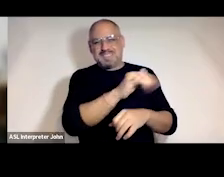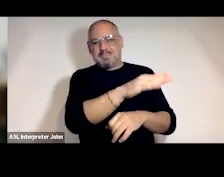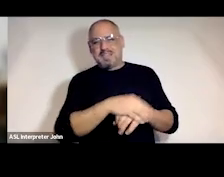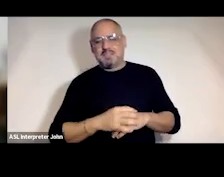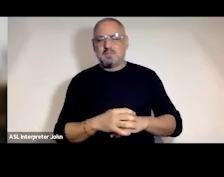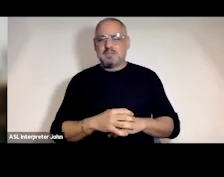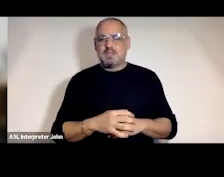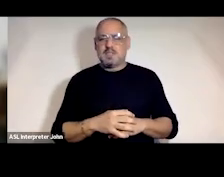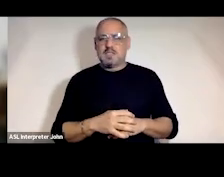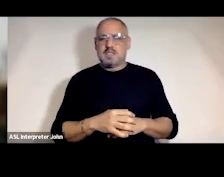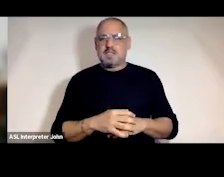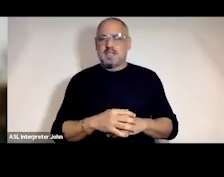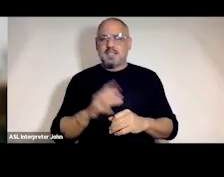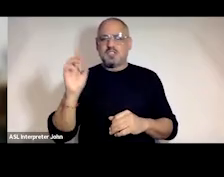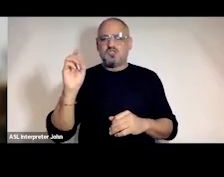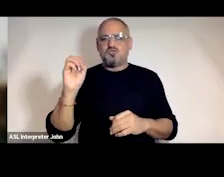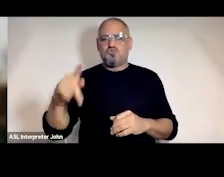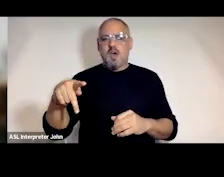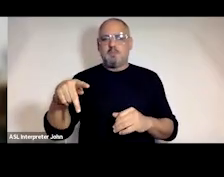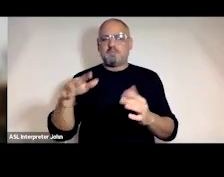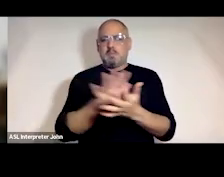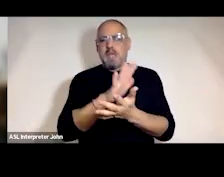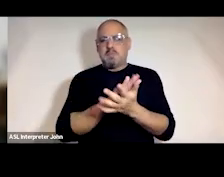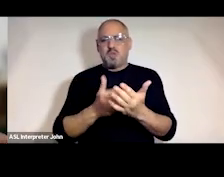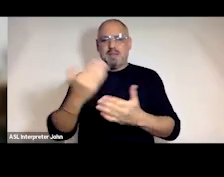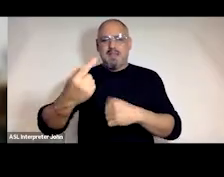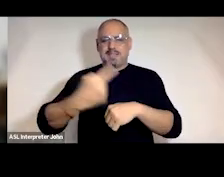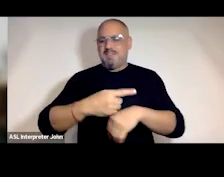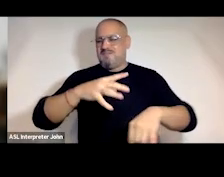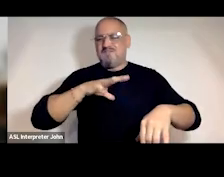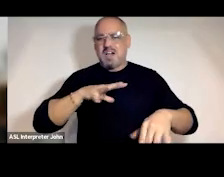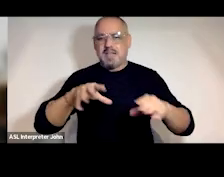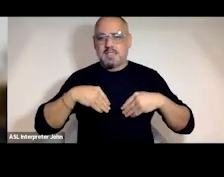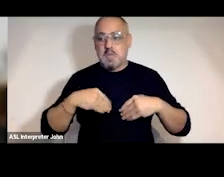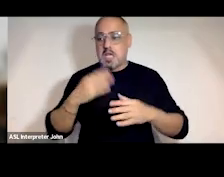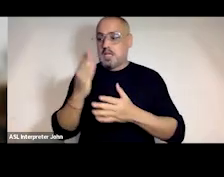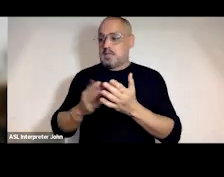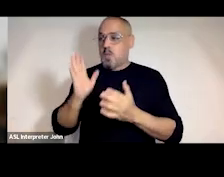and drop off the paper packet the next day. That's fine." Some will say, "Okay, thanks.